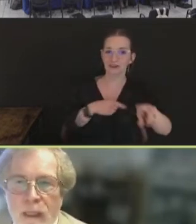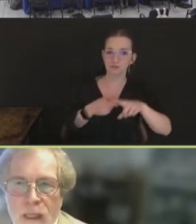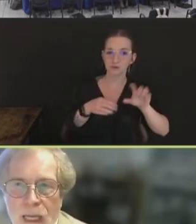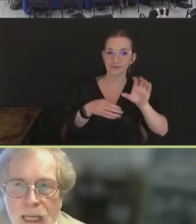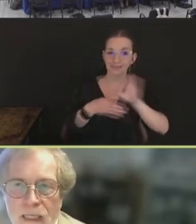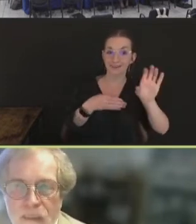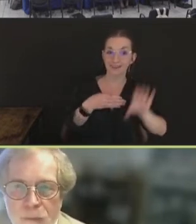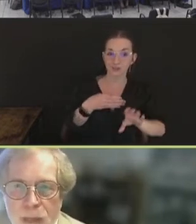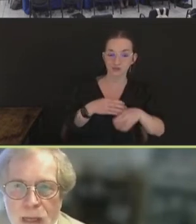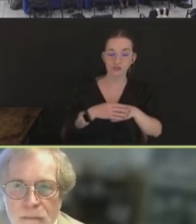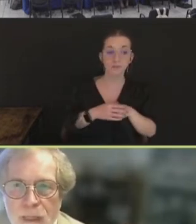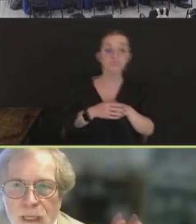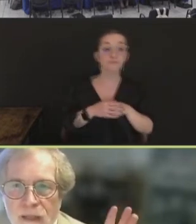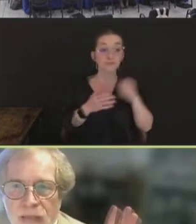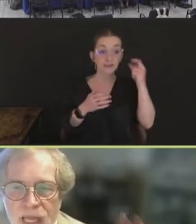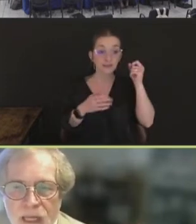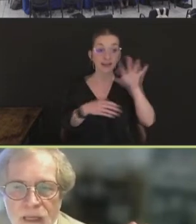Africa had a different problem.